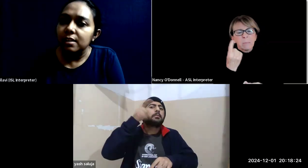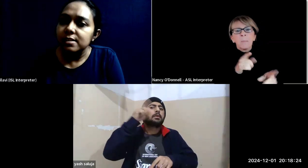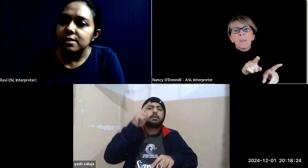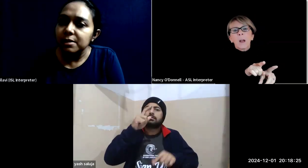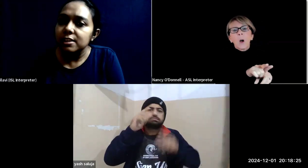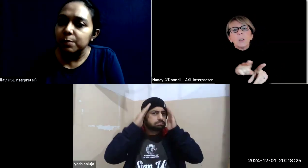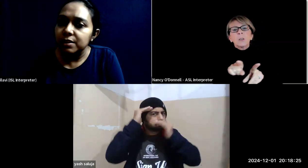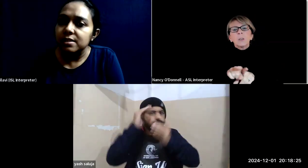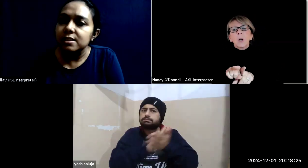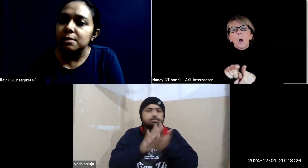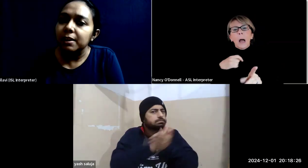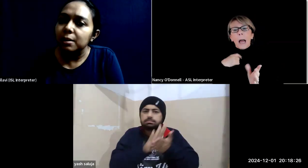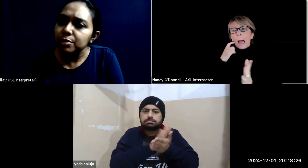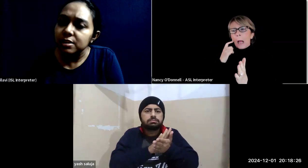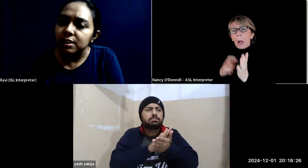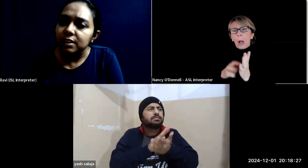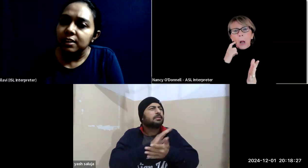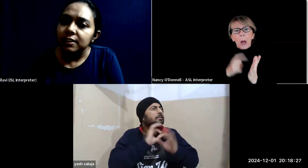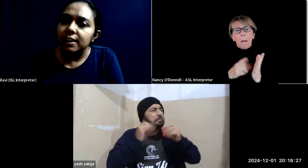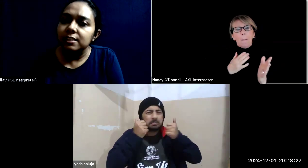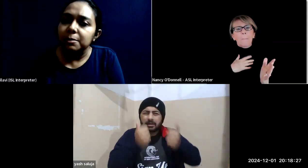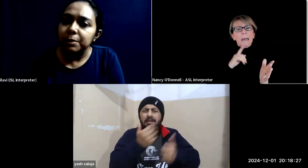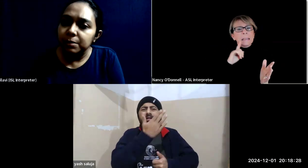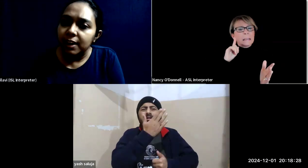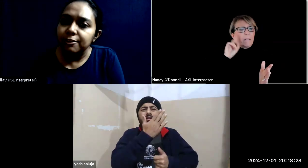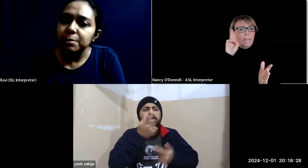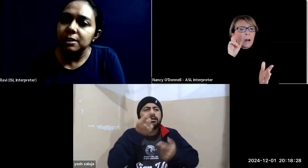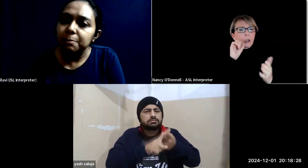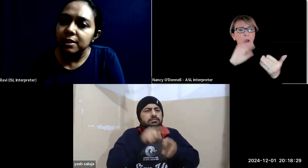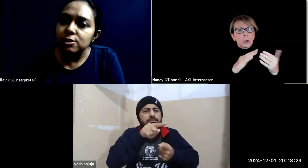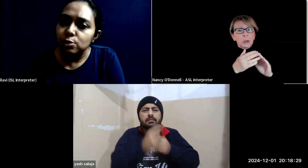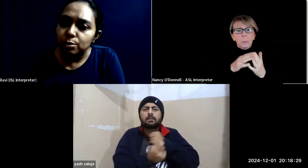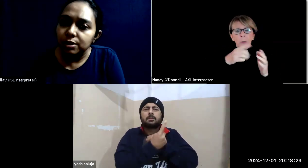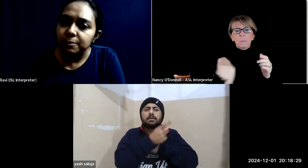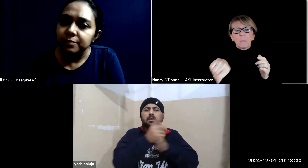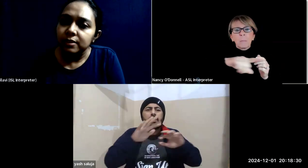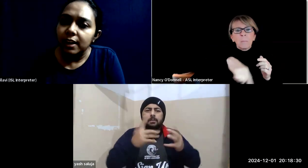similar experiences in my community that people have it, but their parents don't.